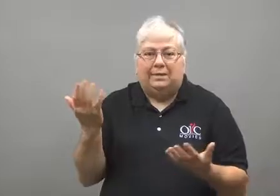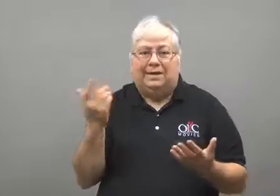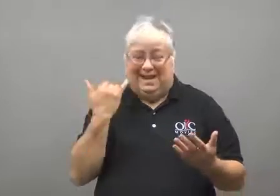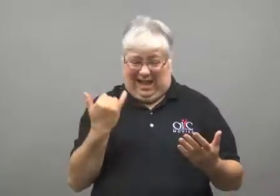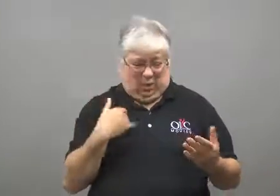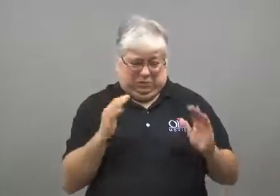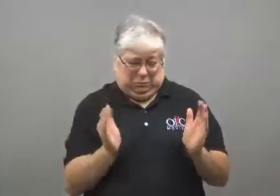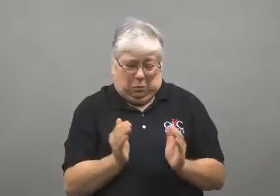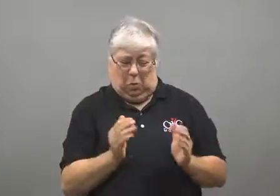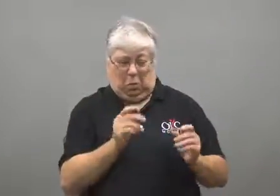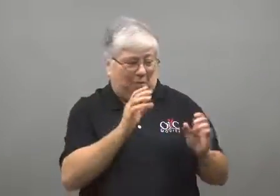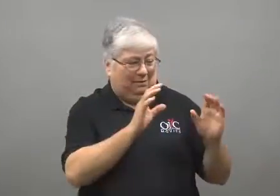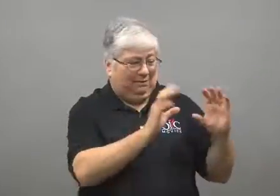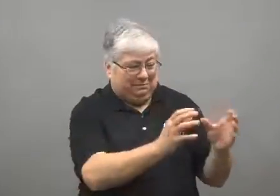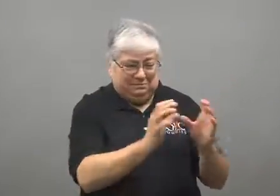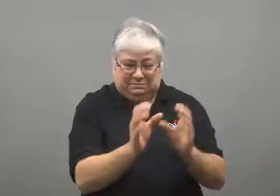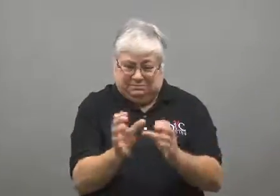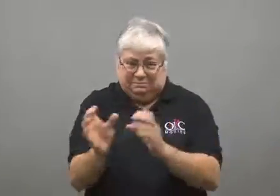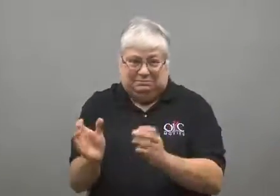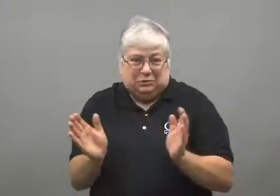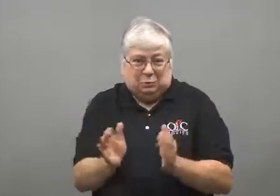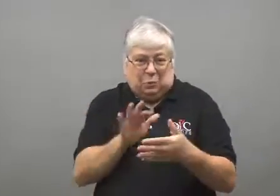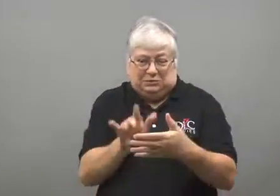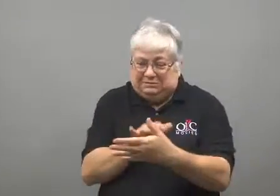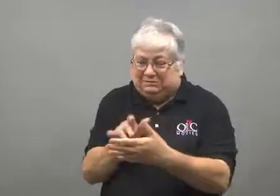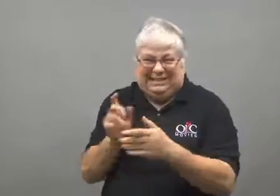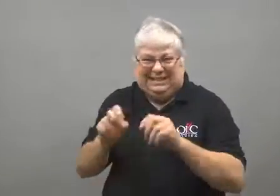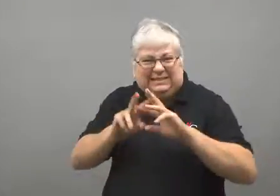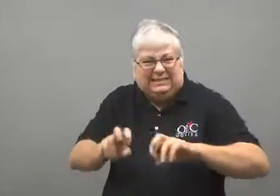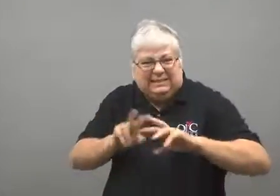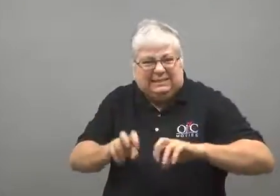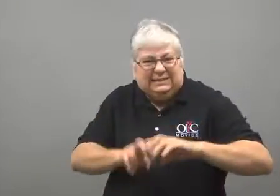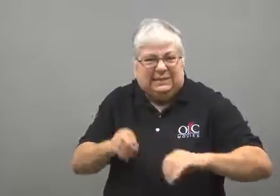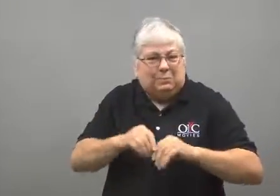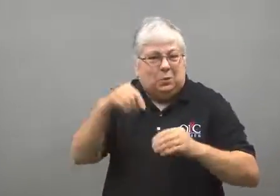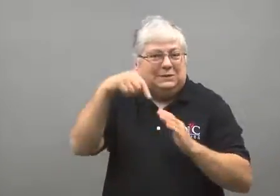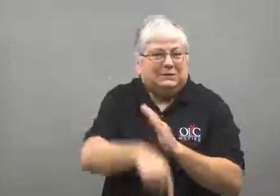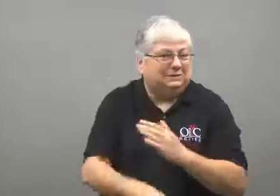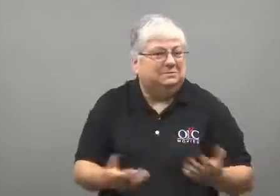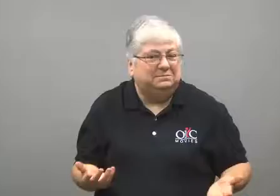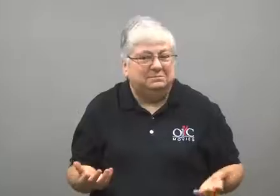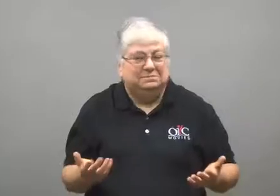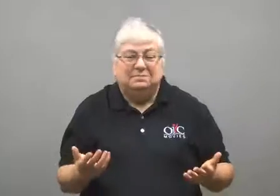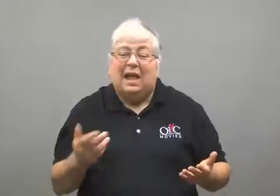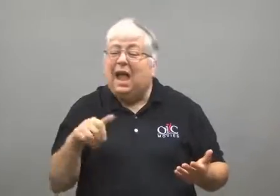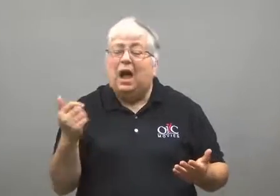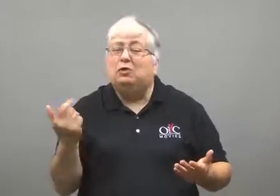It was a small study, and more research needs to be done.